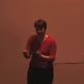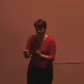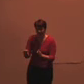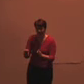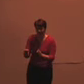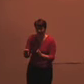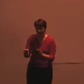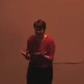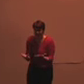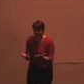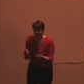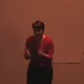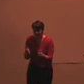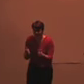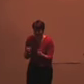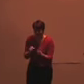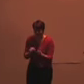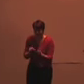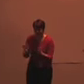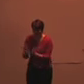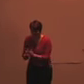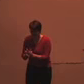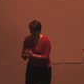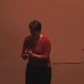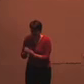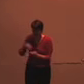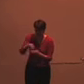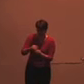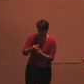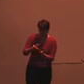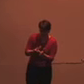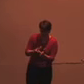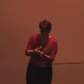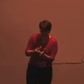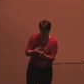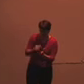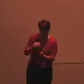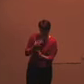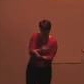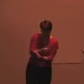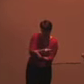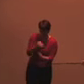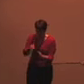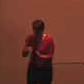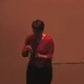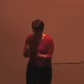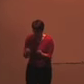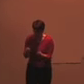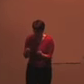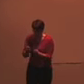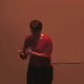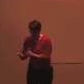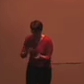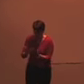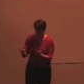or inside of this big box is outside of middle box, or something like that.